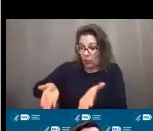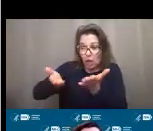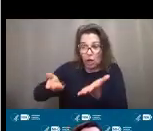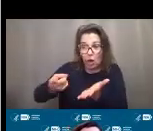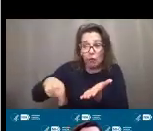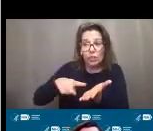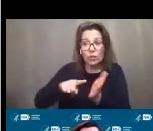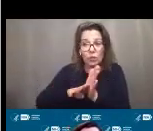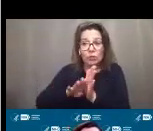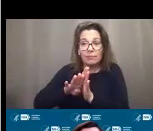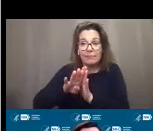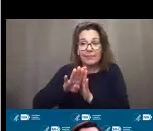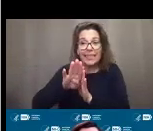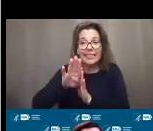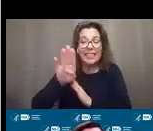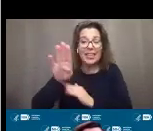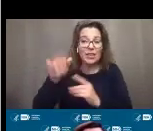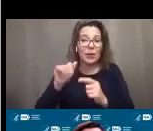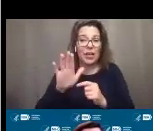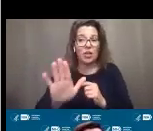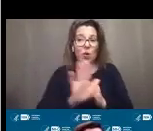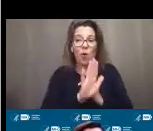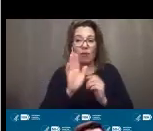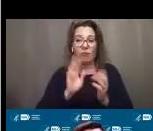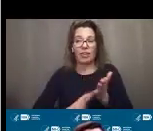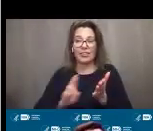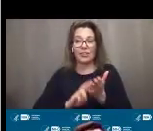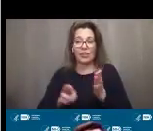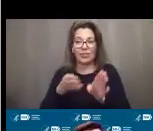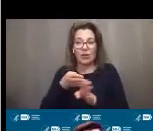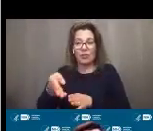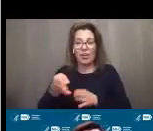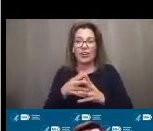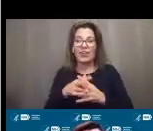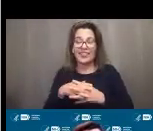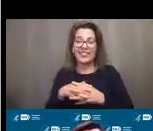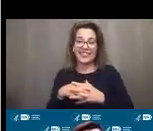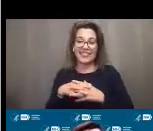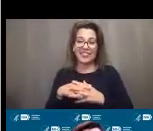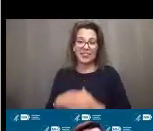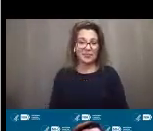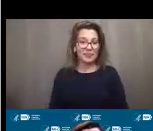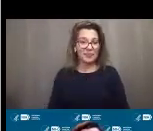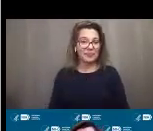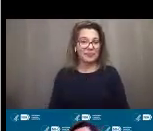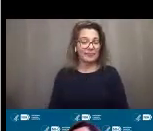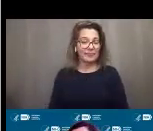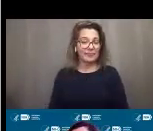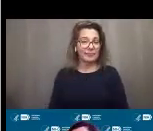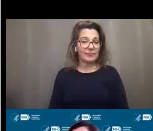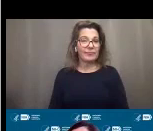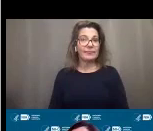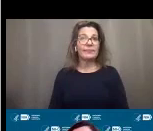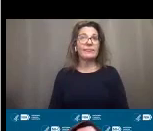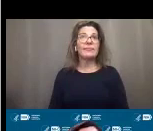you would want to emulate those. You want to suggest directions to your trainees.